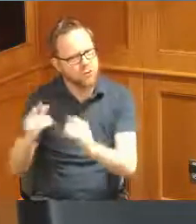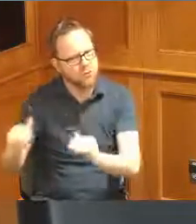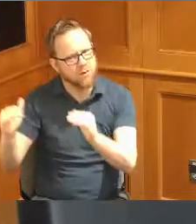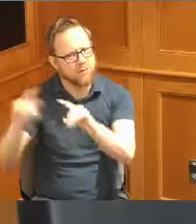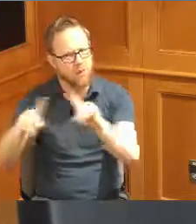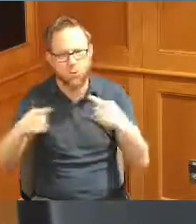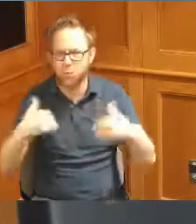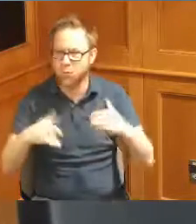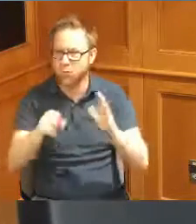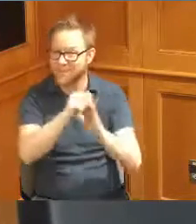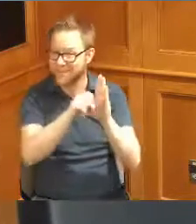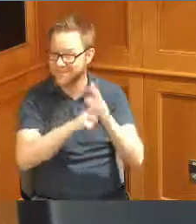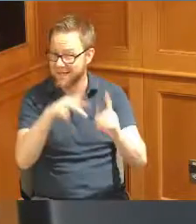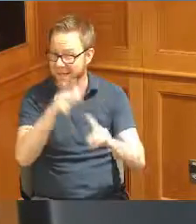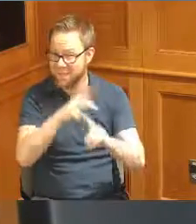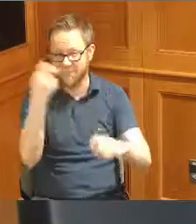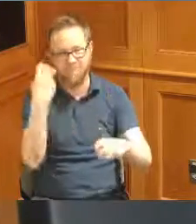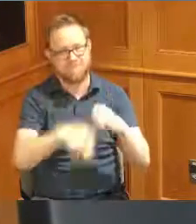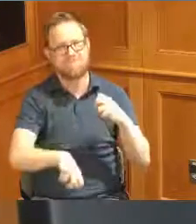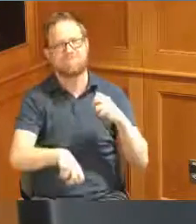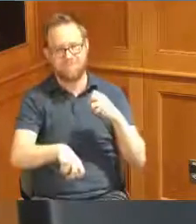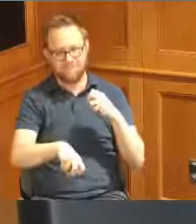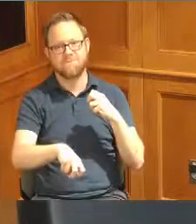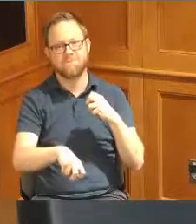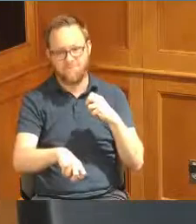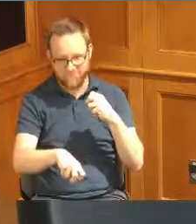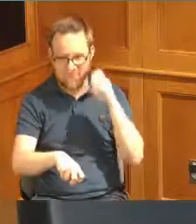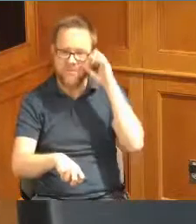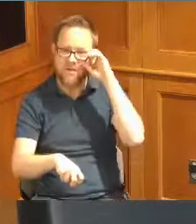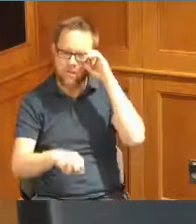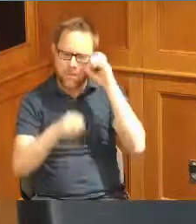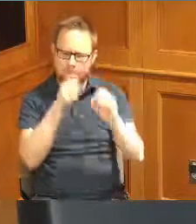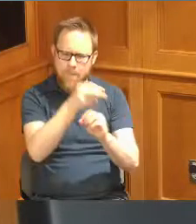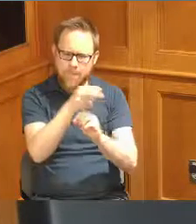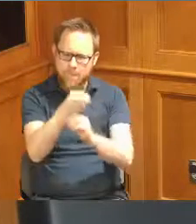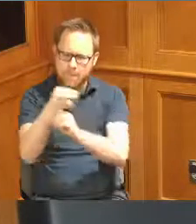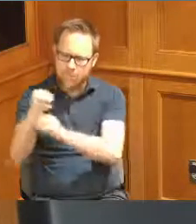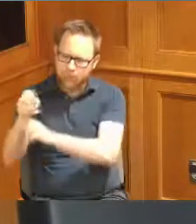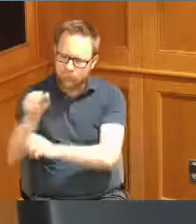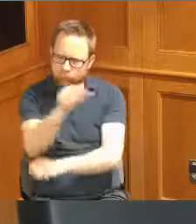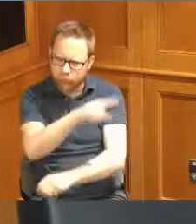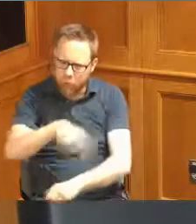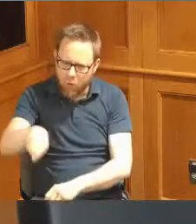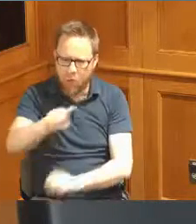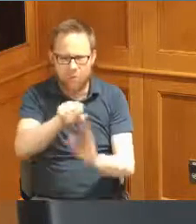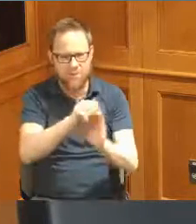hard to to get to the state championship and meet everyone in the state and say we are number one